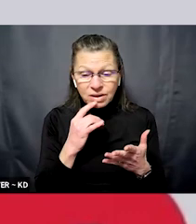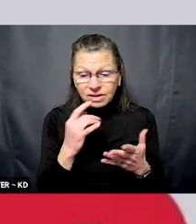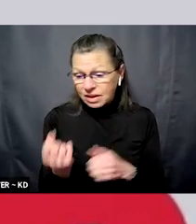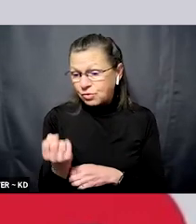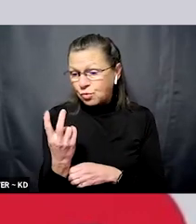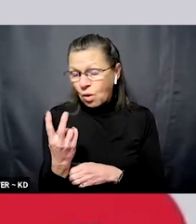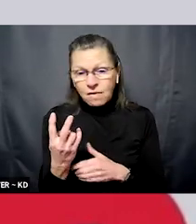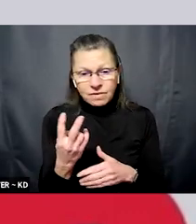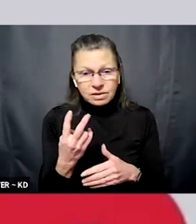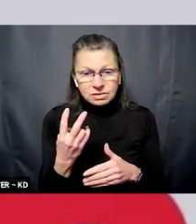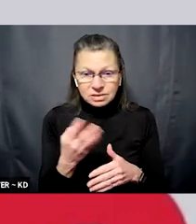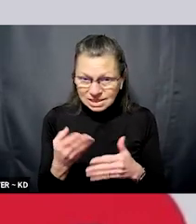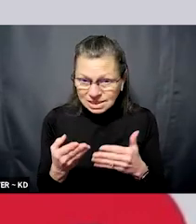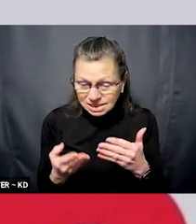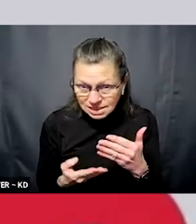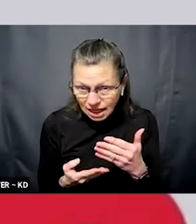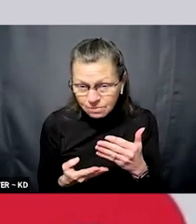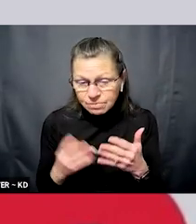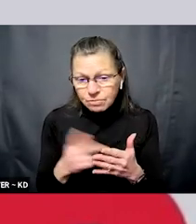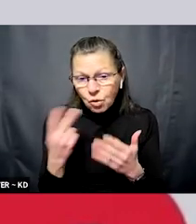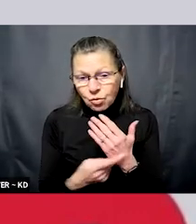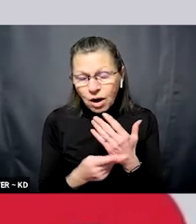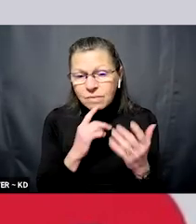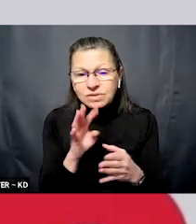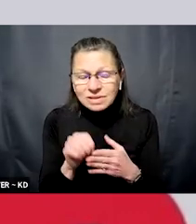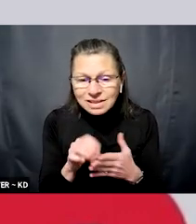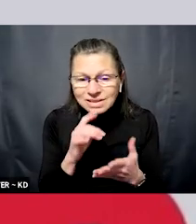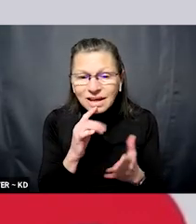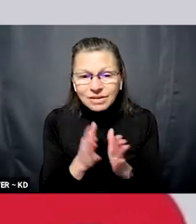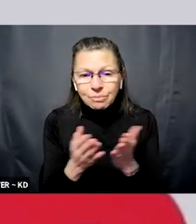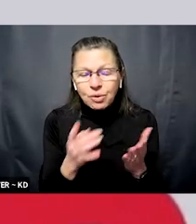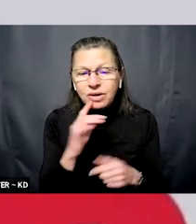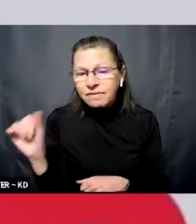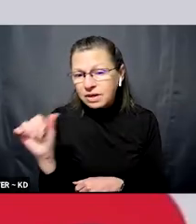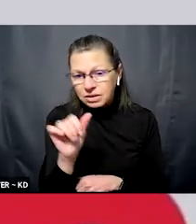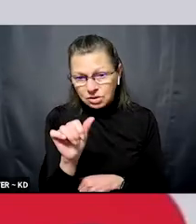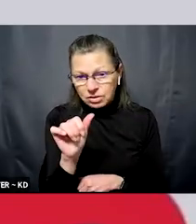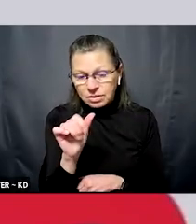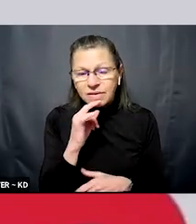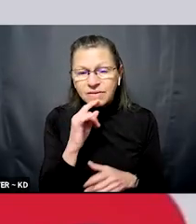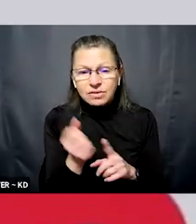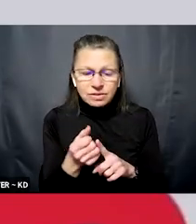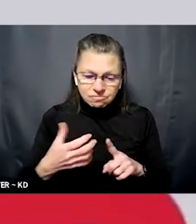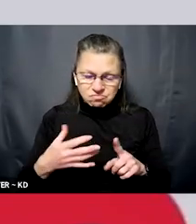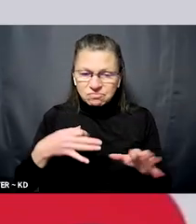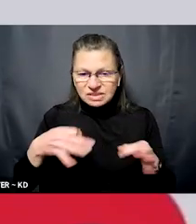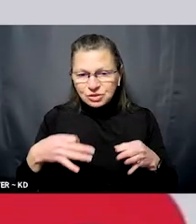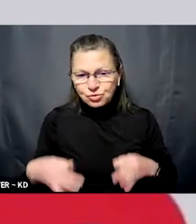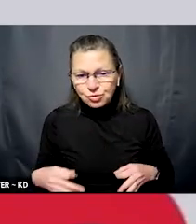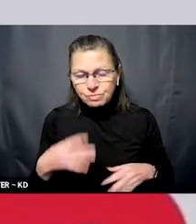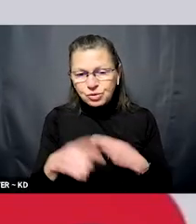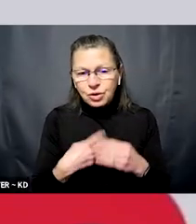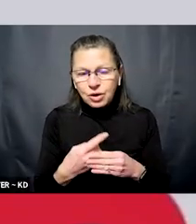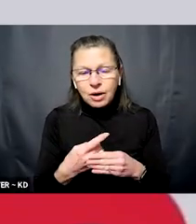inside the book of Alcoholics Anonymous, there is a descriptor of somebody who is